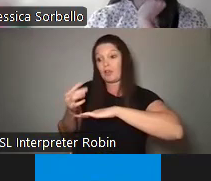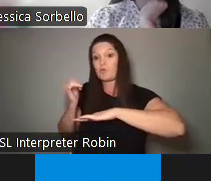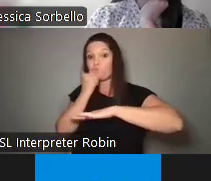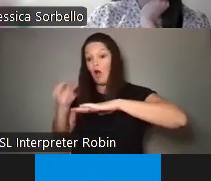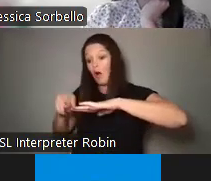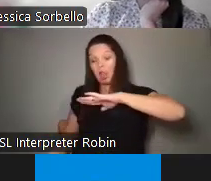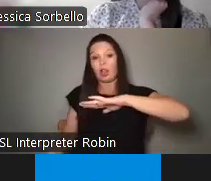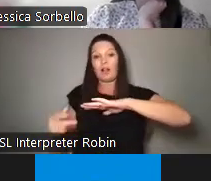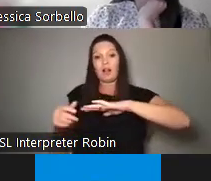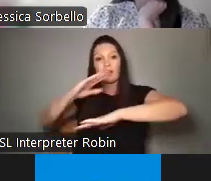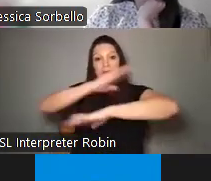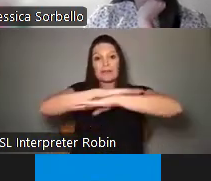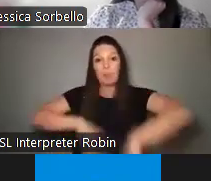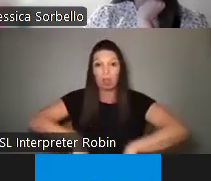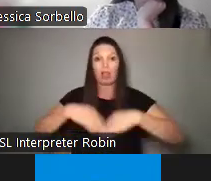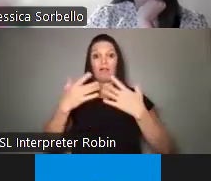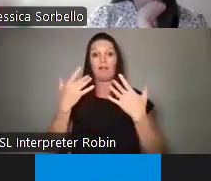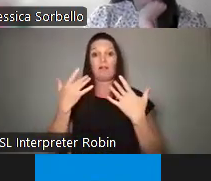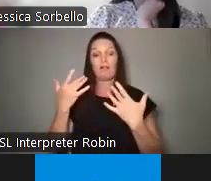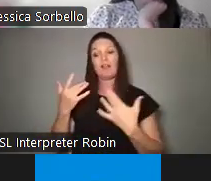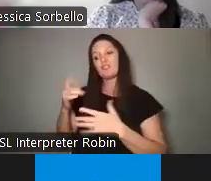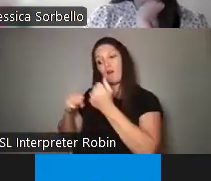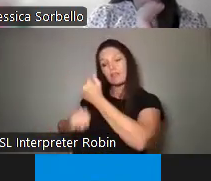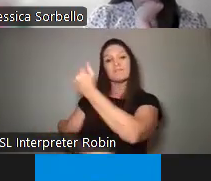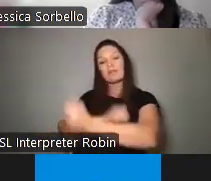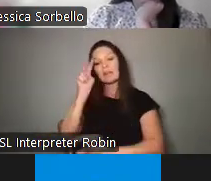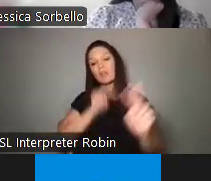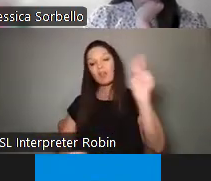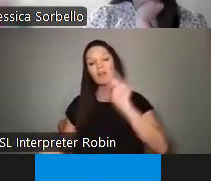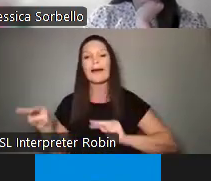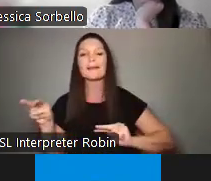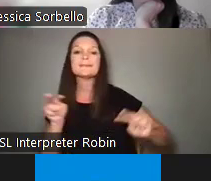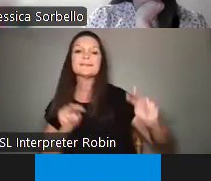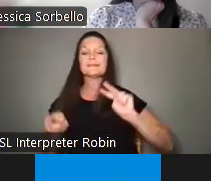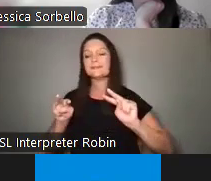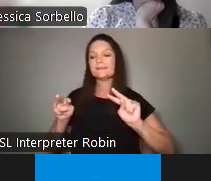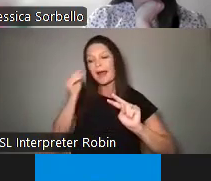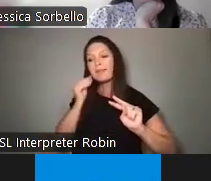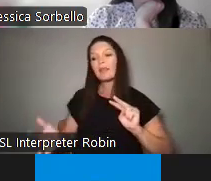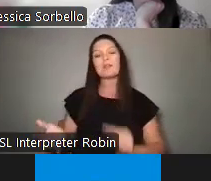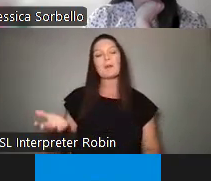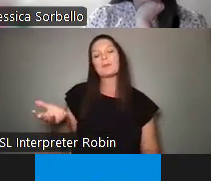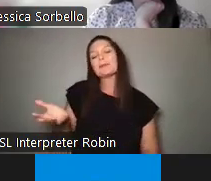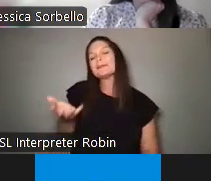know, just let her know don't make things too excessive, you